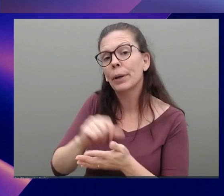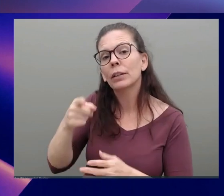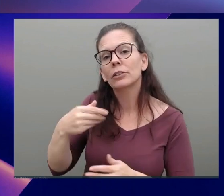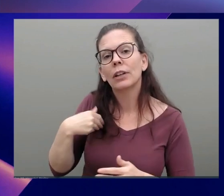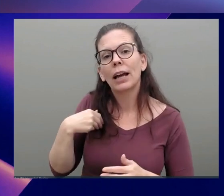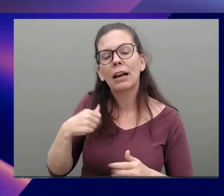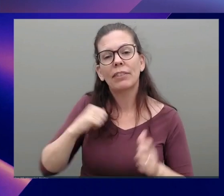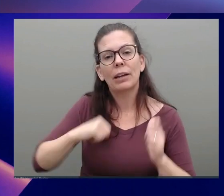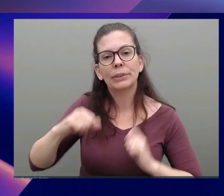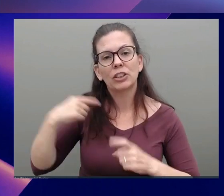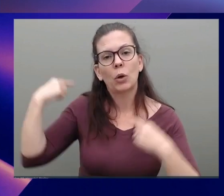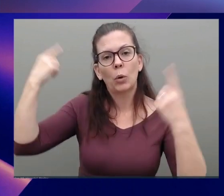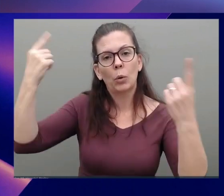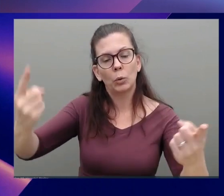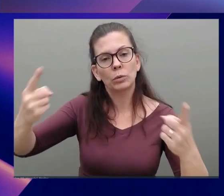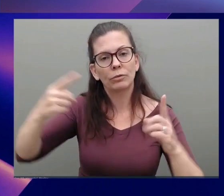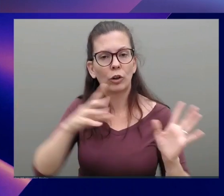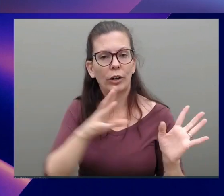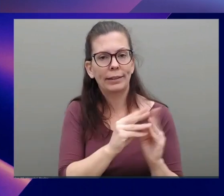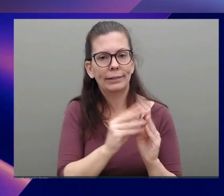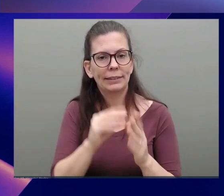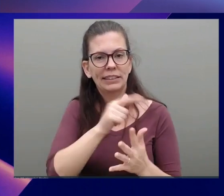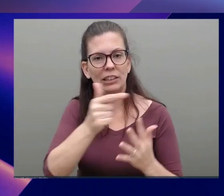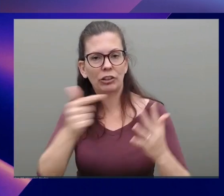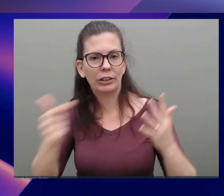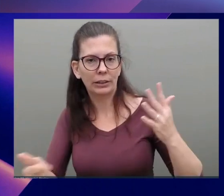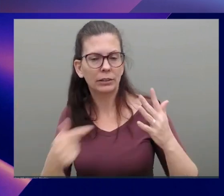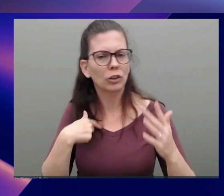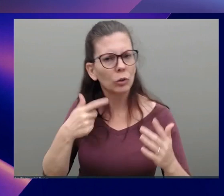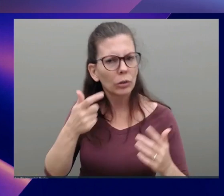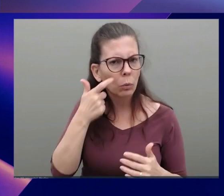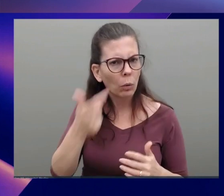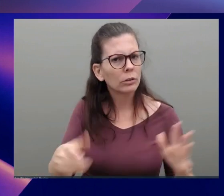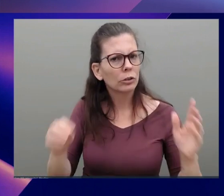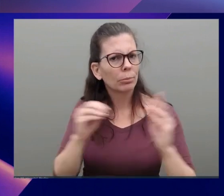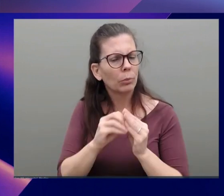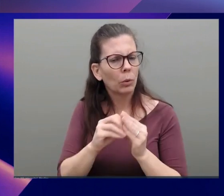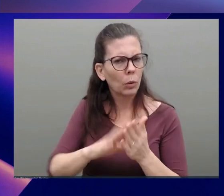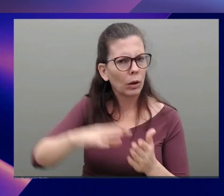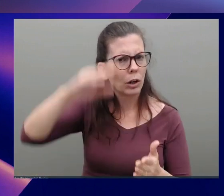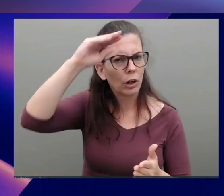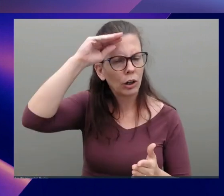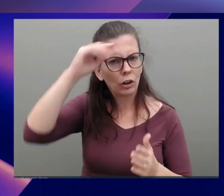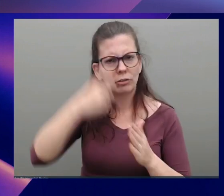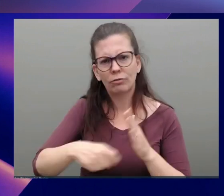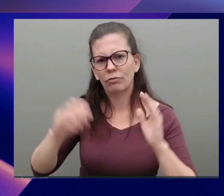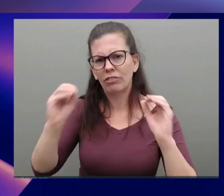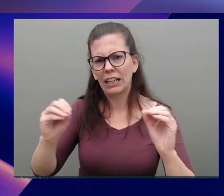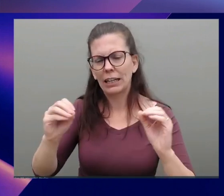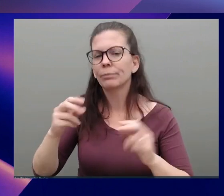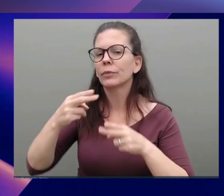as part of the series, where you can watch more and learn for free, Cloud Practitioner topics on the AWS Twitch channel.